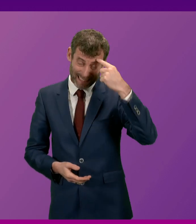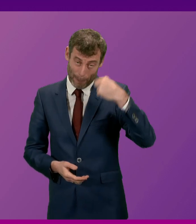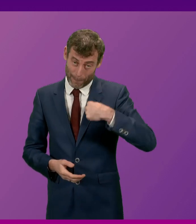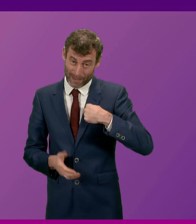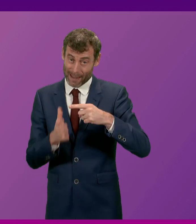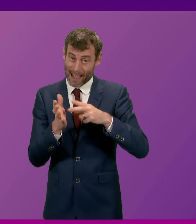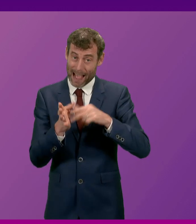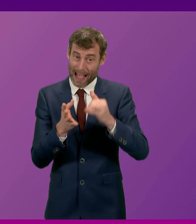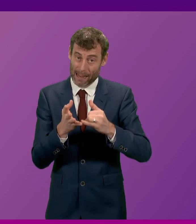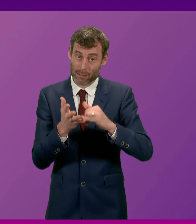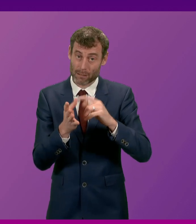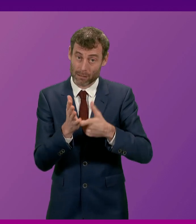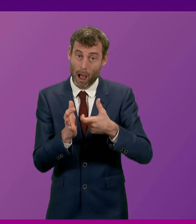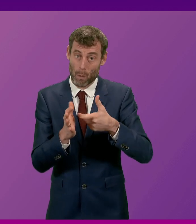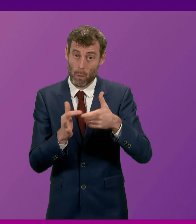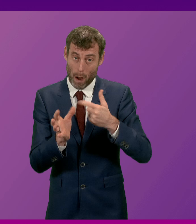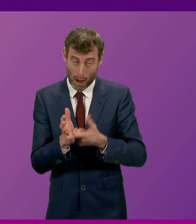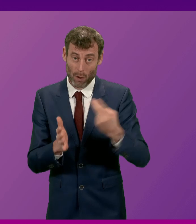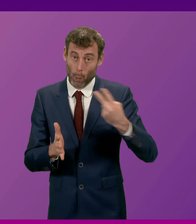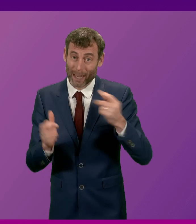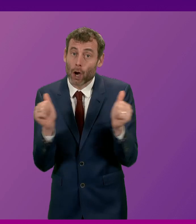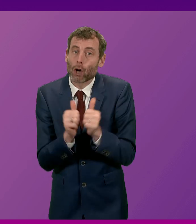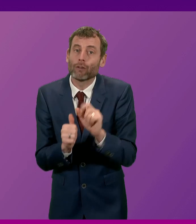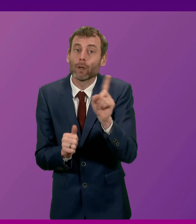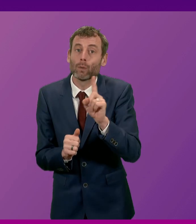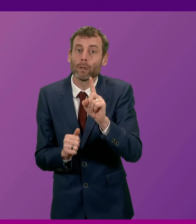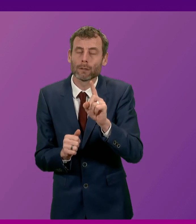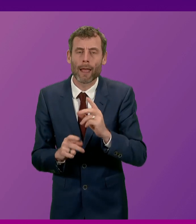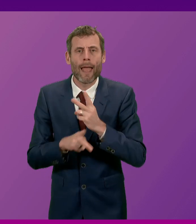unacceptable variation of care in different parts of the country, as well as the postcode